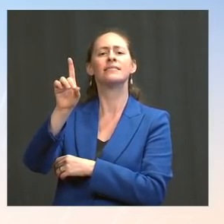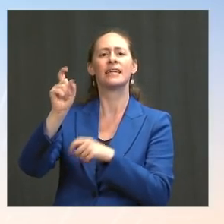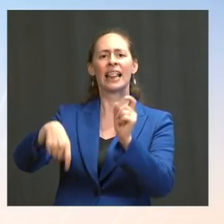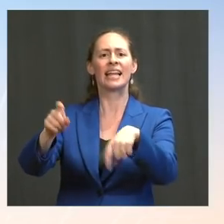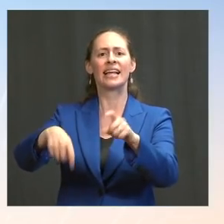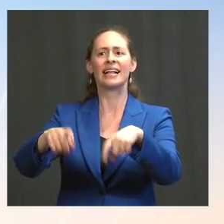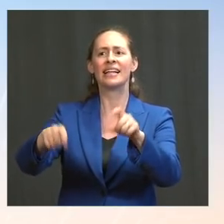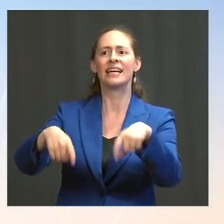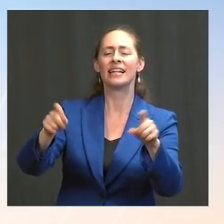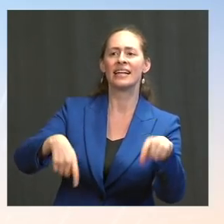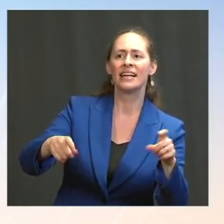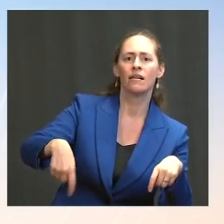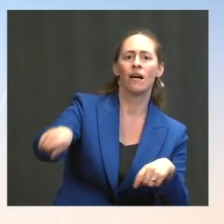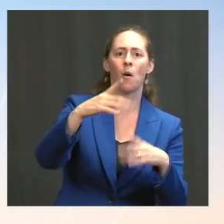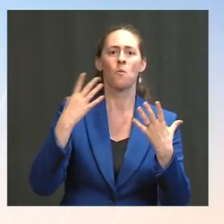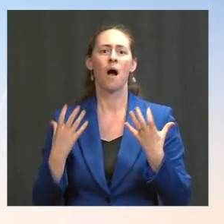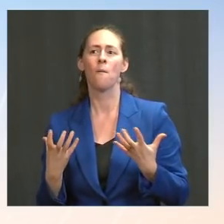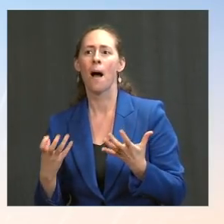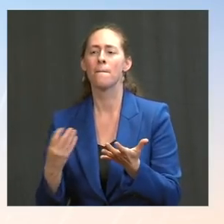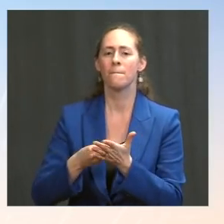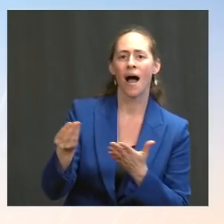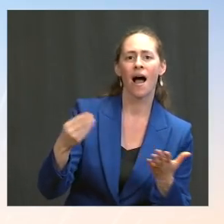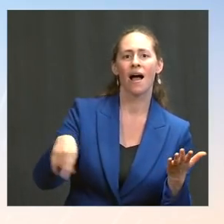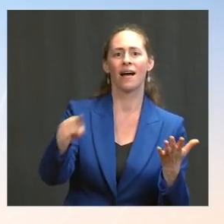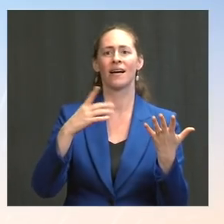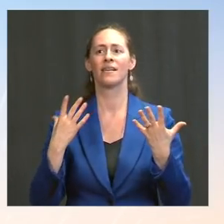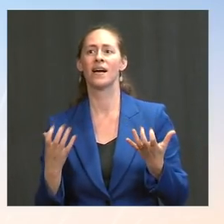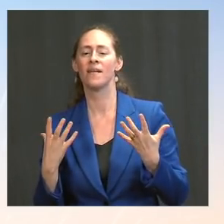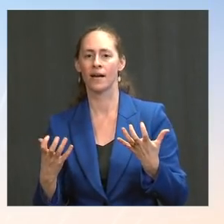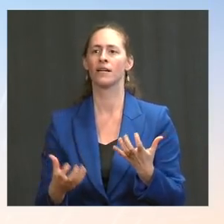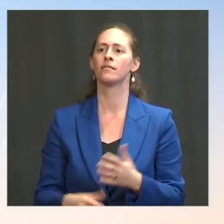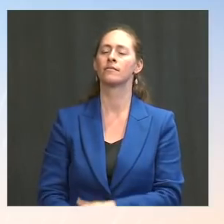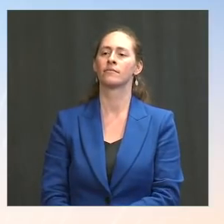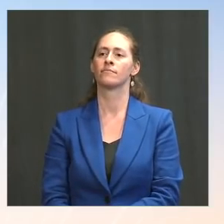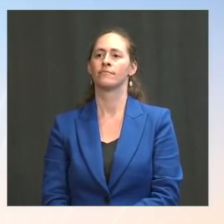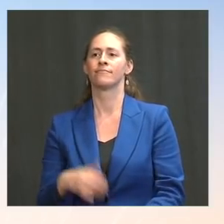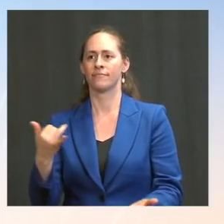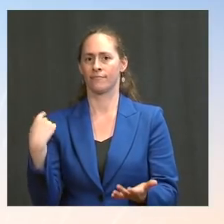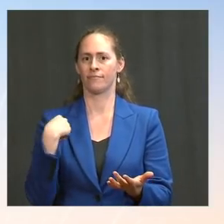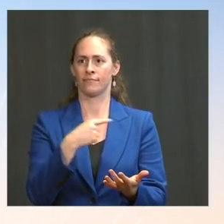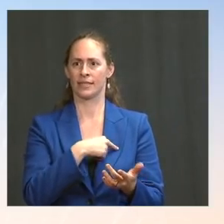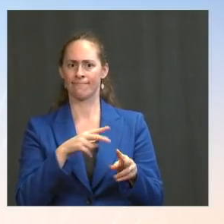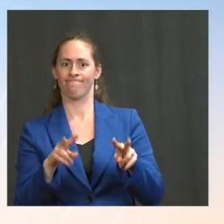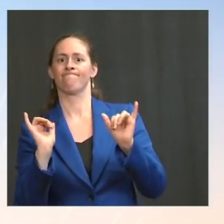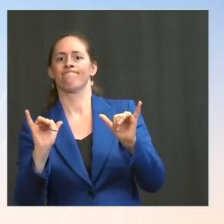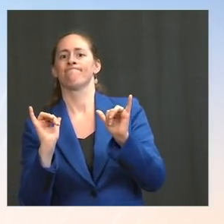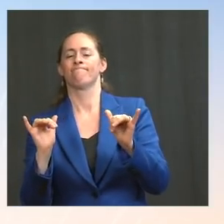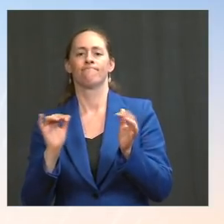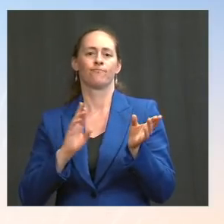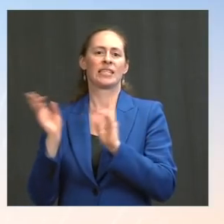and the historic fiscal response that the United States has taken, and you're seeing manufacturers respond.